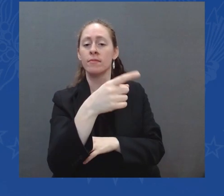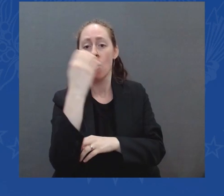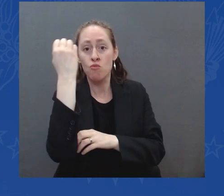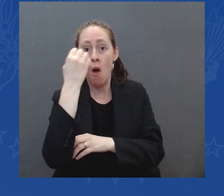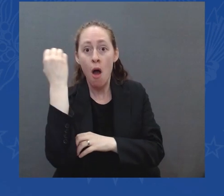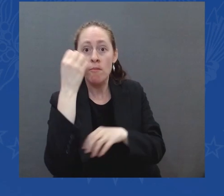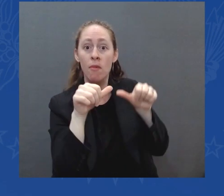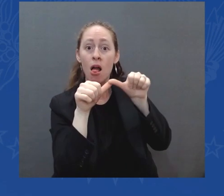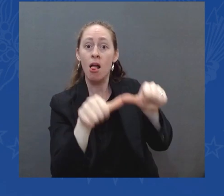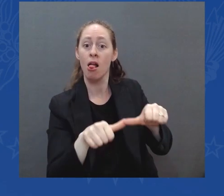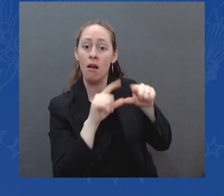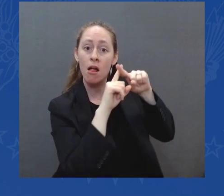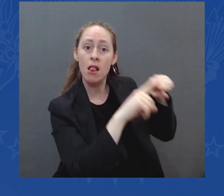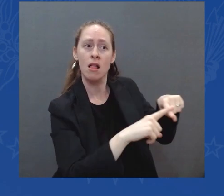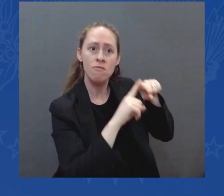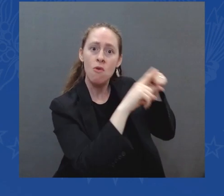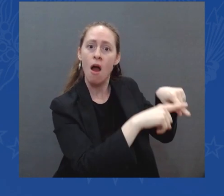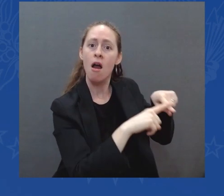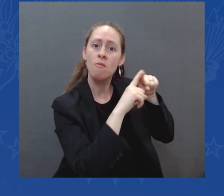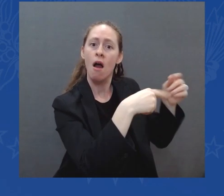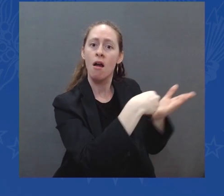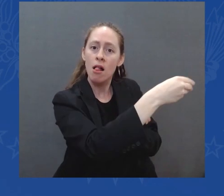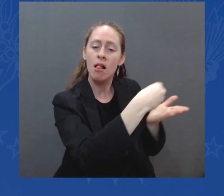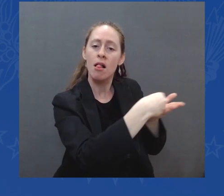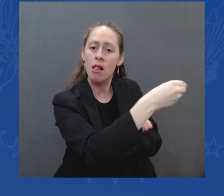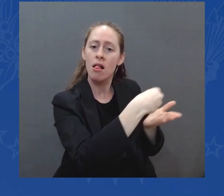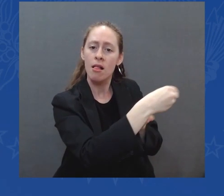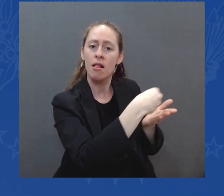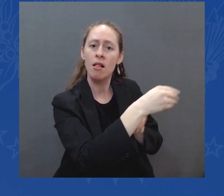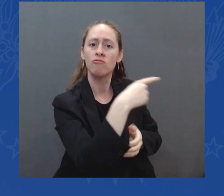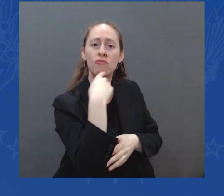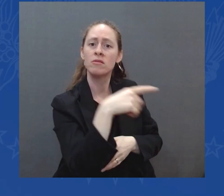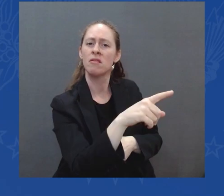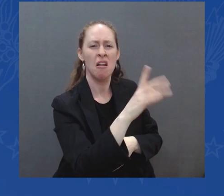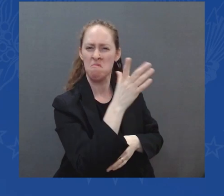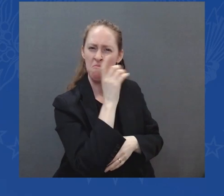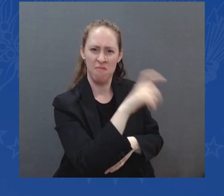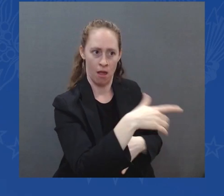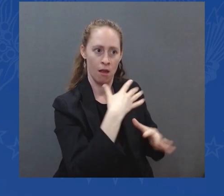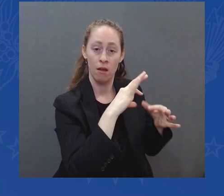The problem we're facing with gas prices has two roots. First, the pandemic.